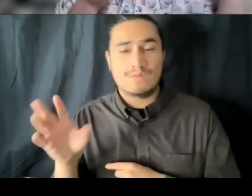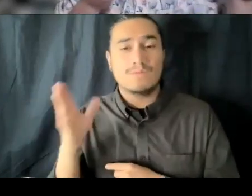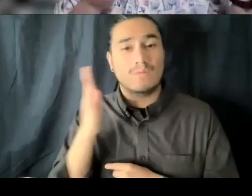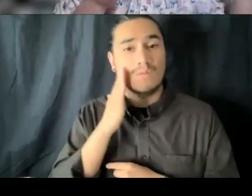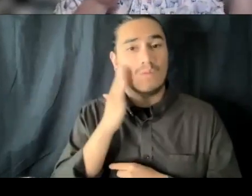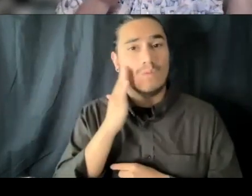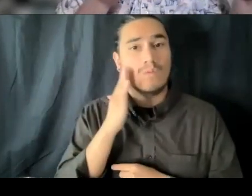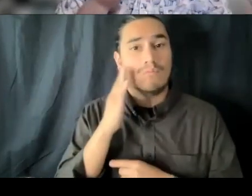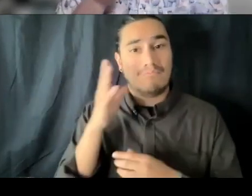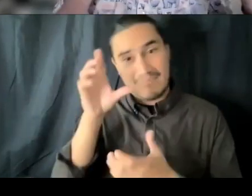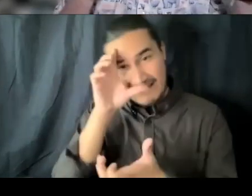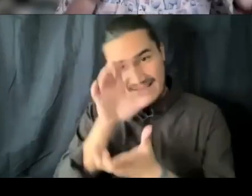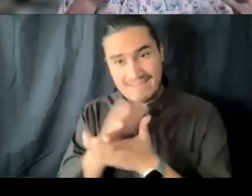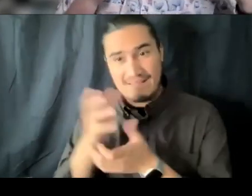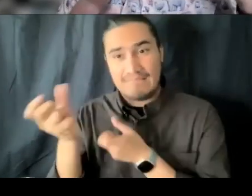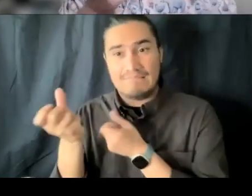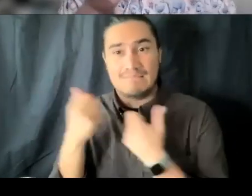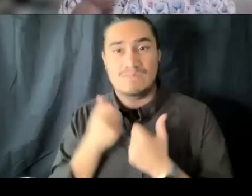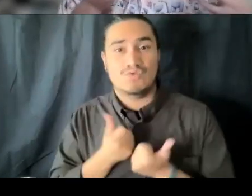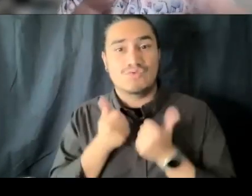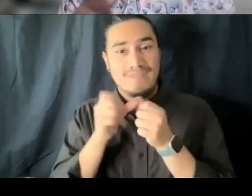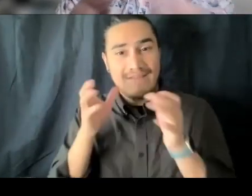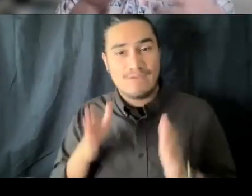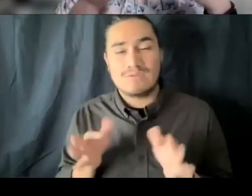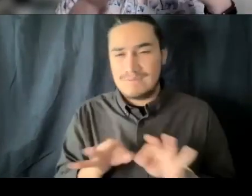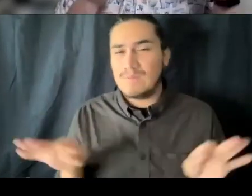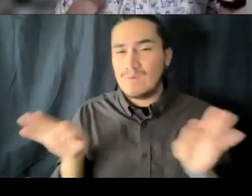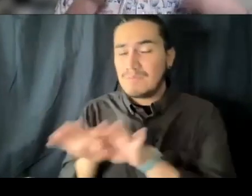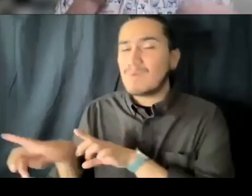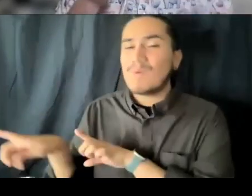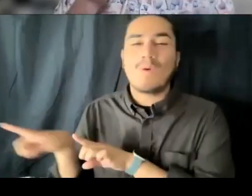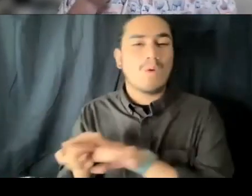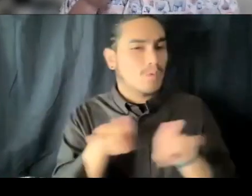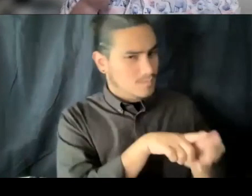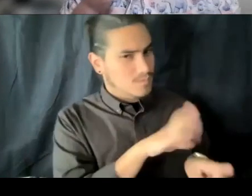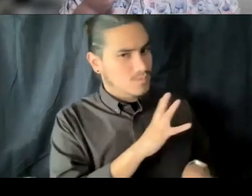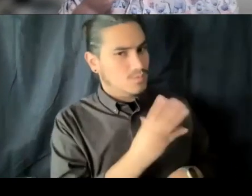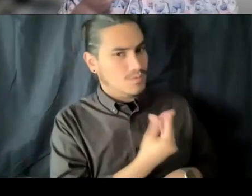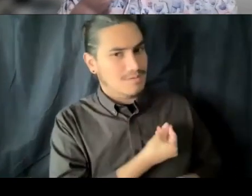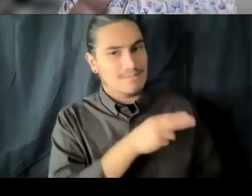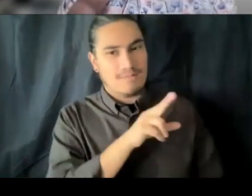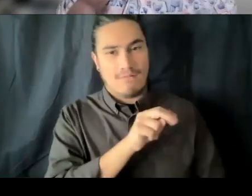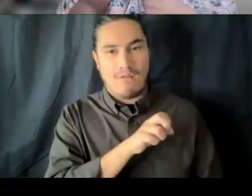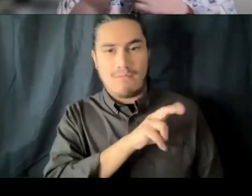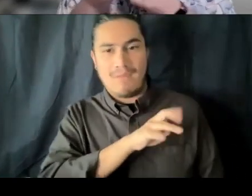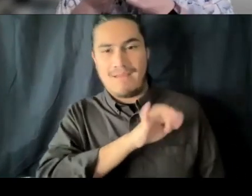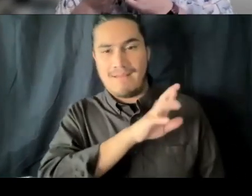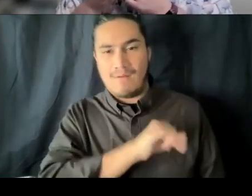We also need to believe trans and nonbinary folks about their experiences.